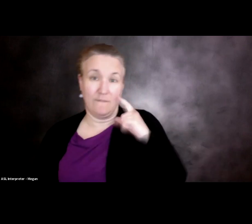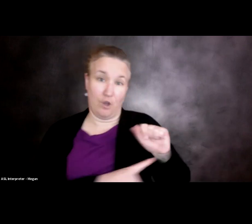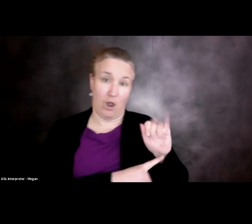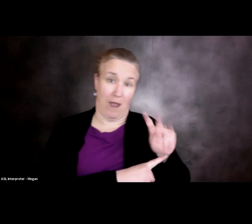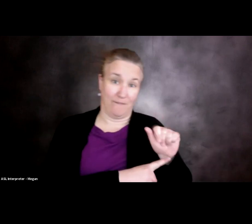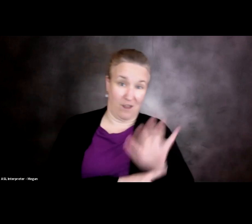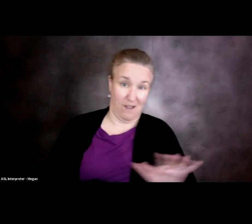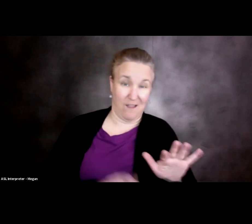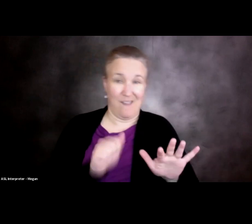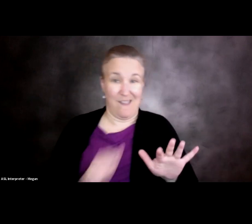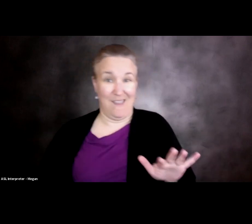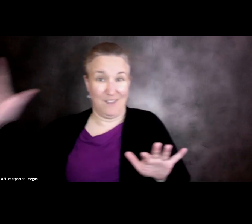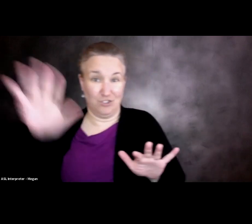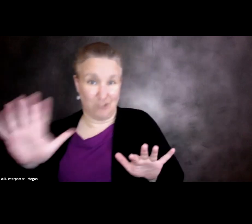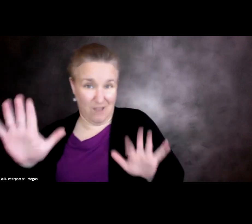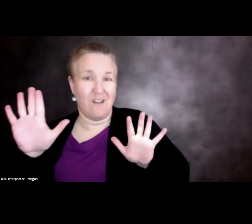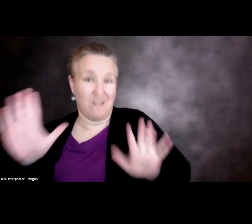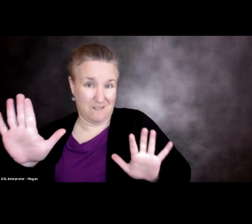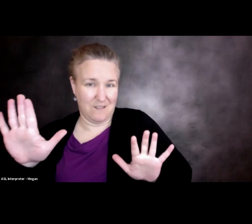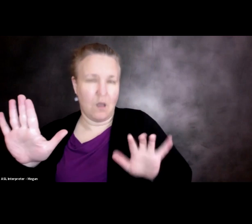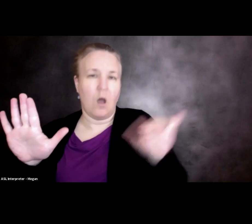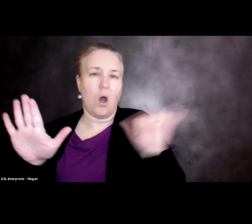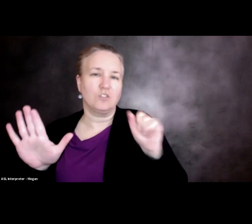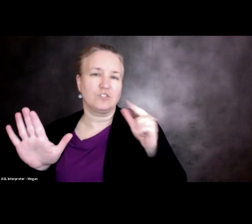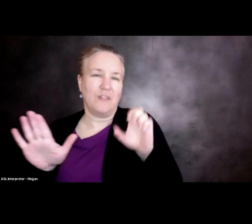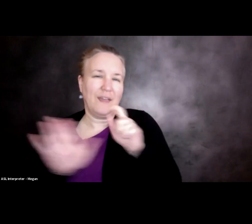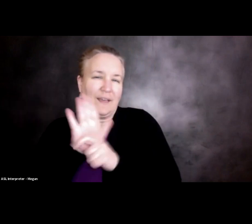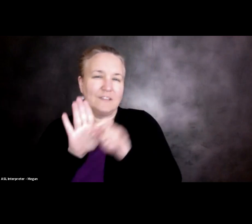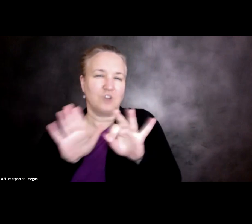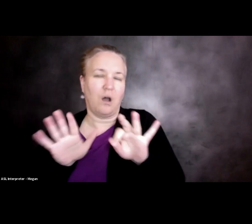was, by definition, also the age of colonization.